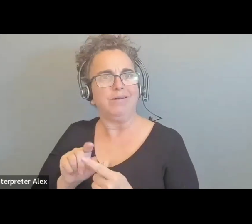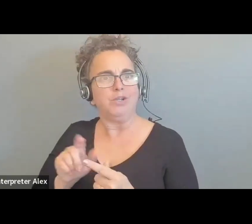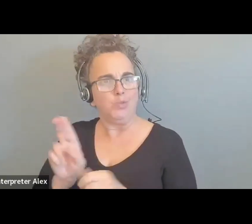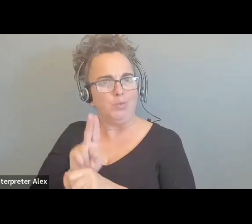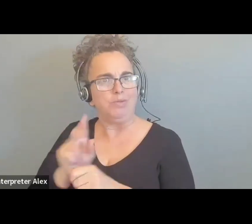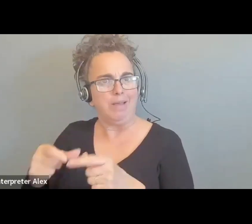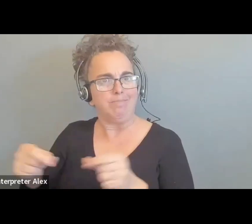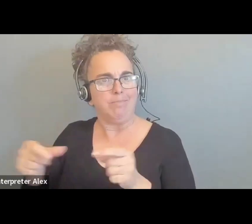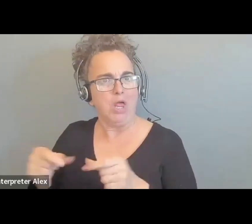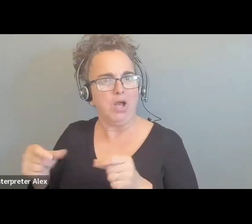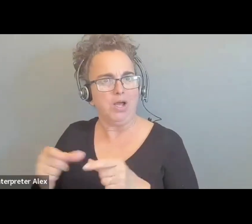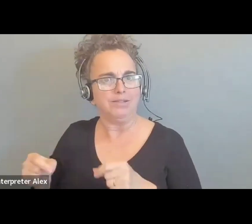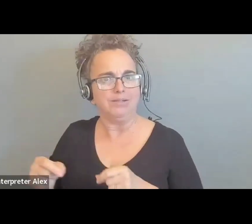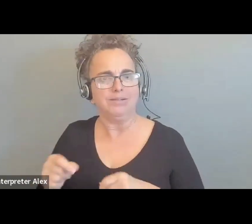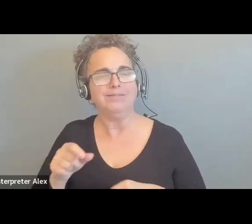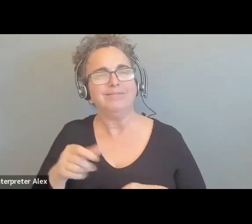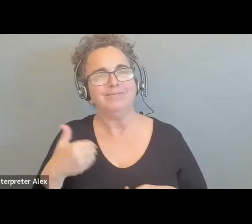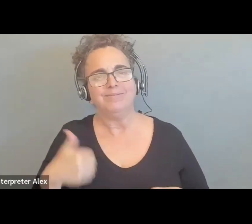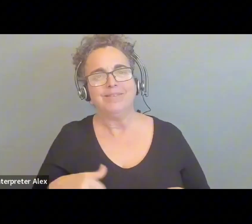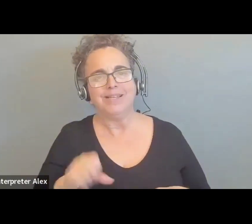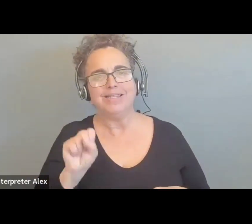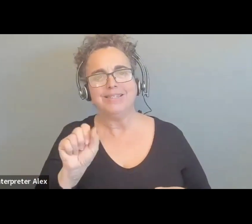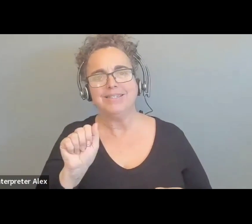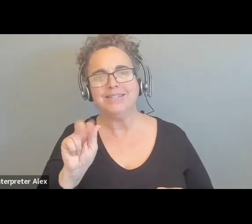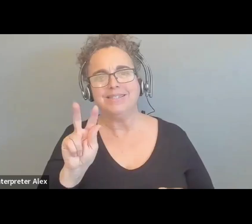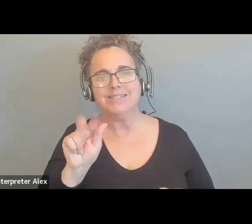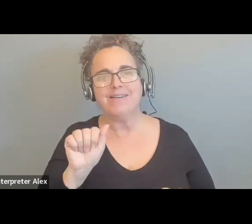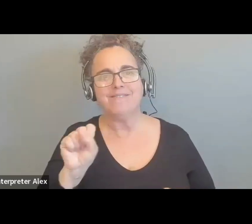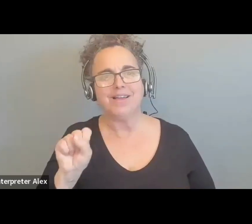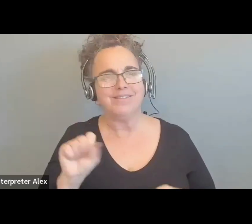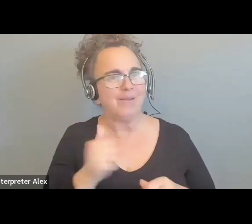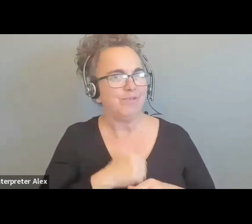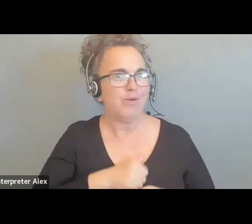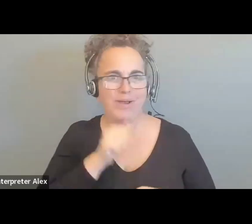Yeah, this is Savaas speaking. I apologize if I didn't introduce myself last time.